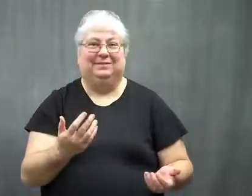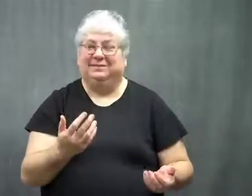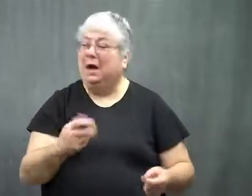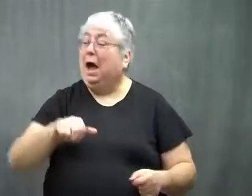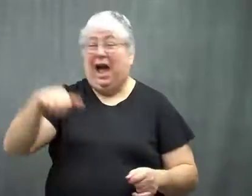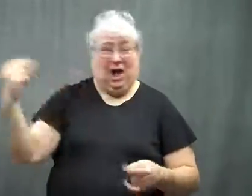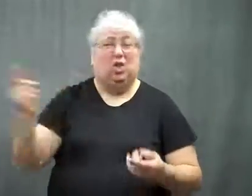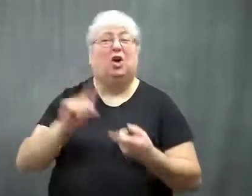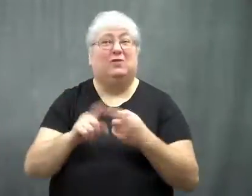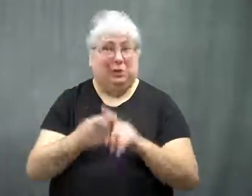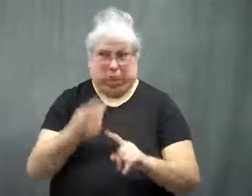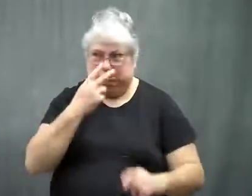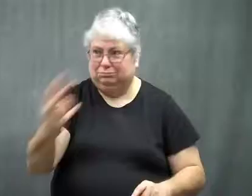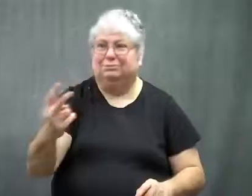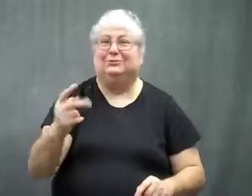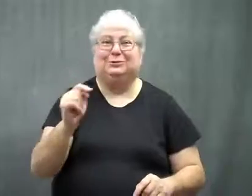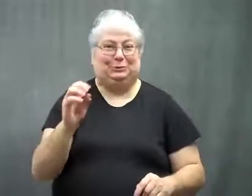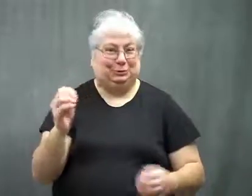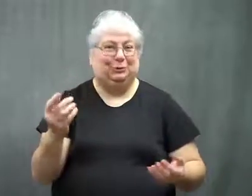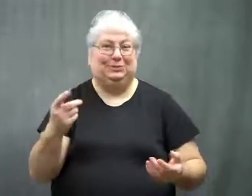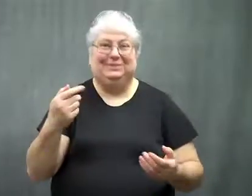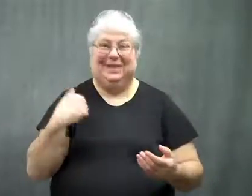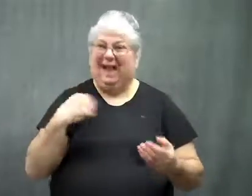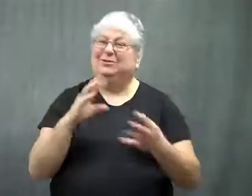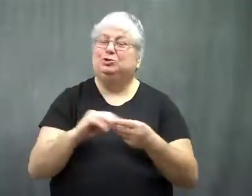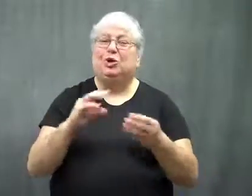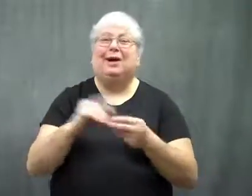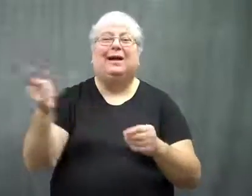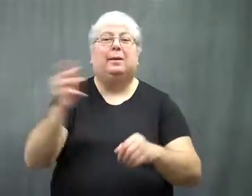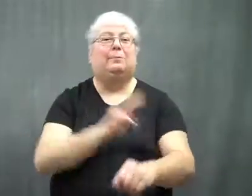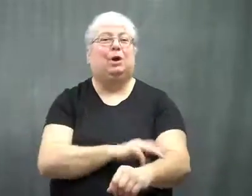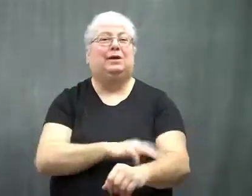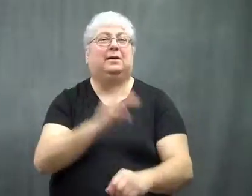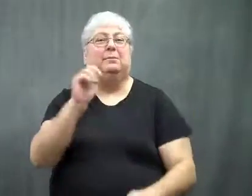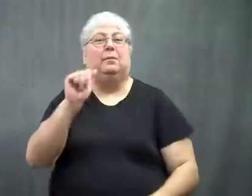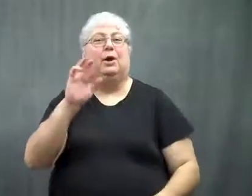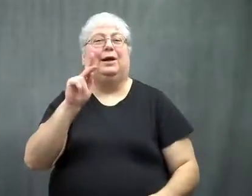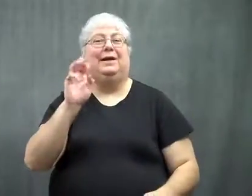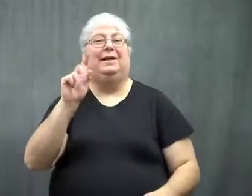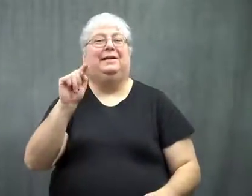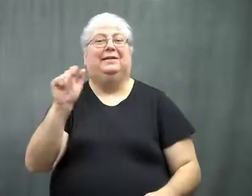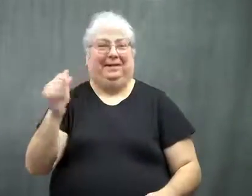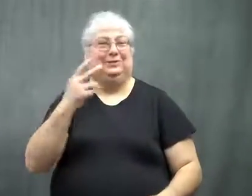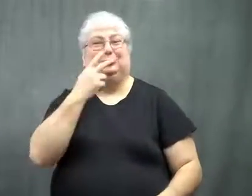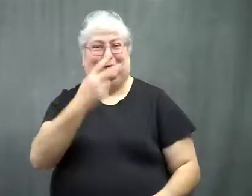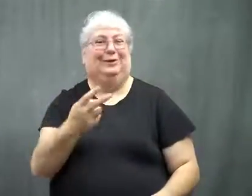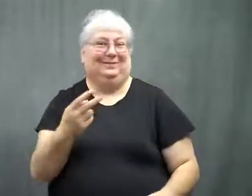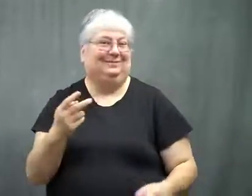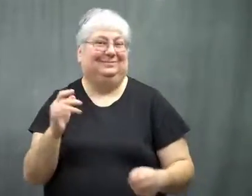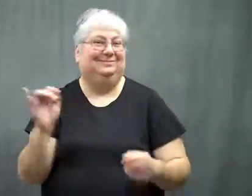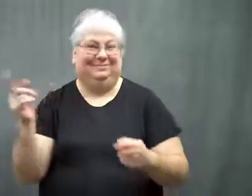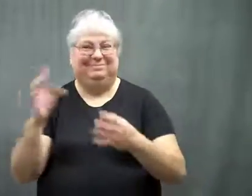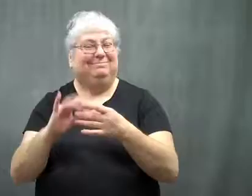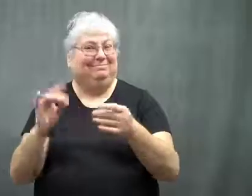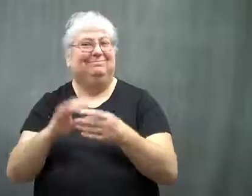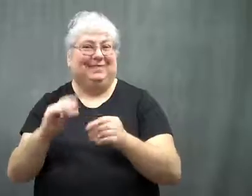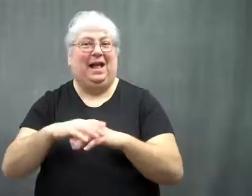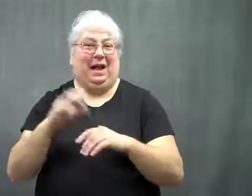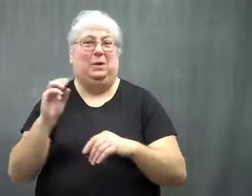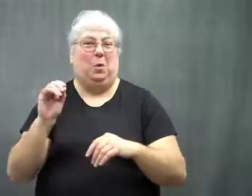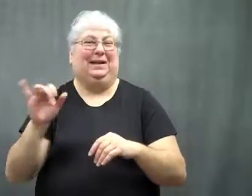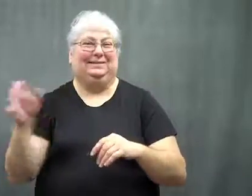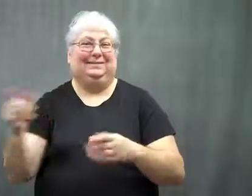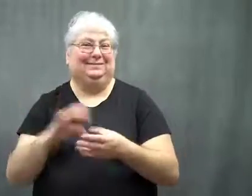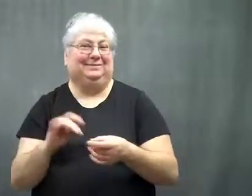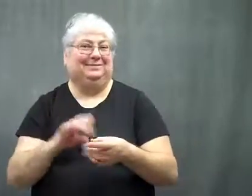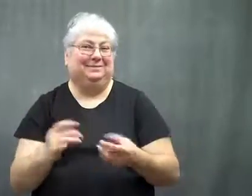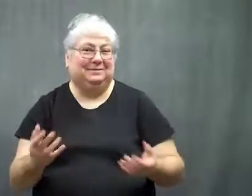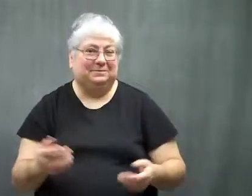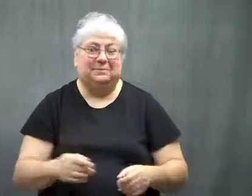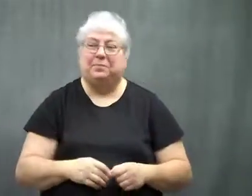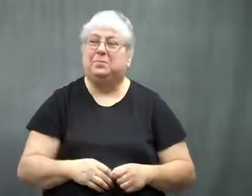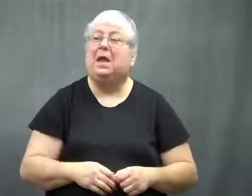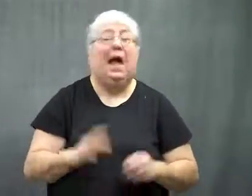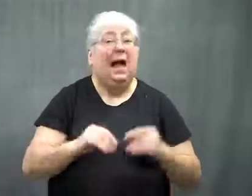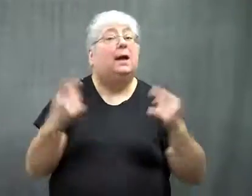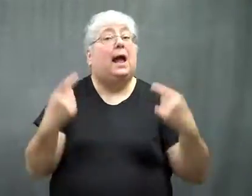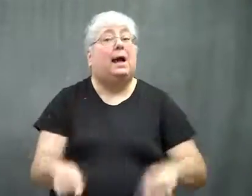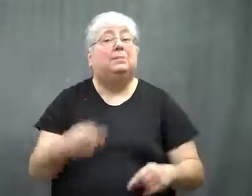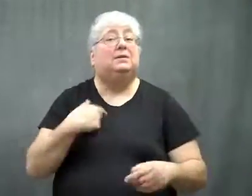Other friends saw it too. There's a story on OIC by Marketta about that.